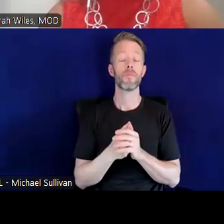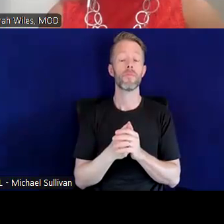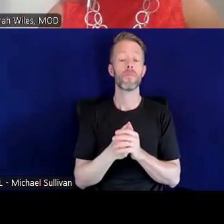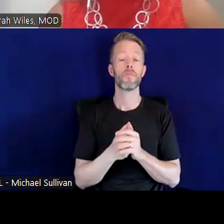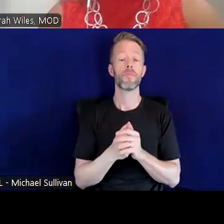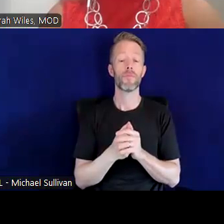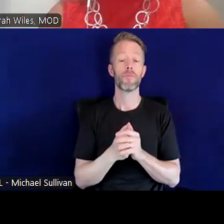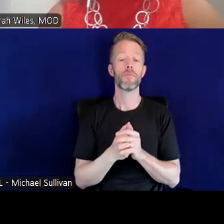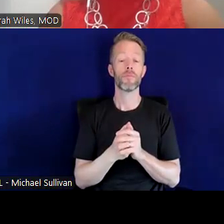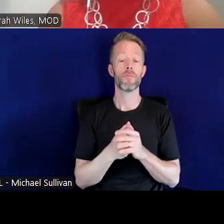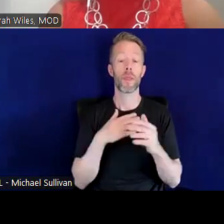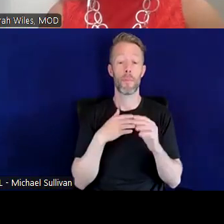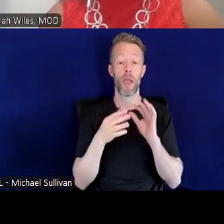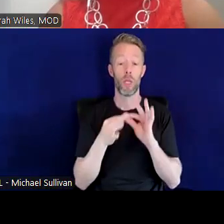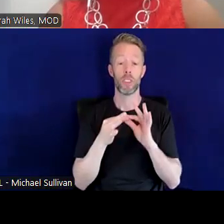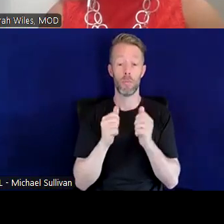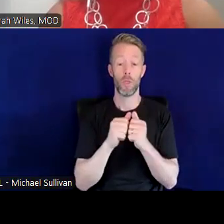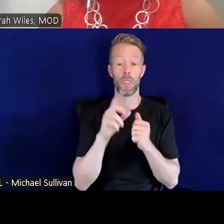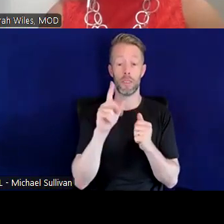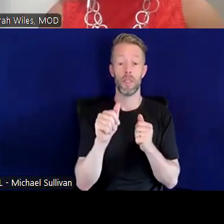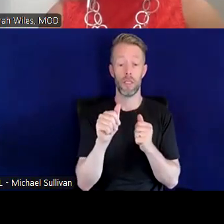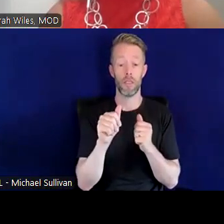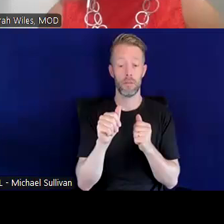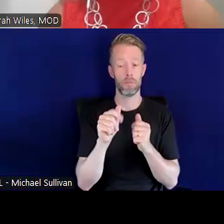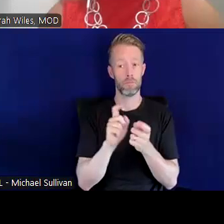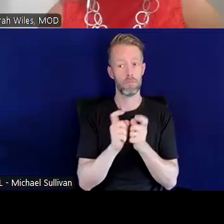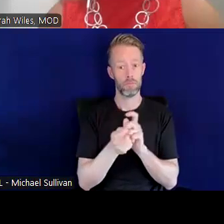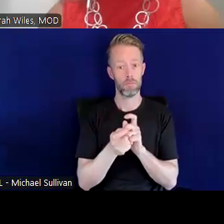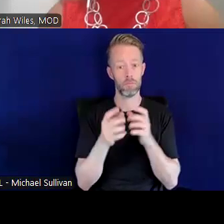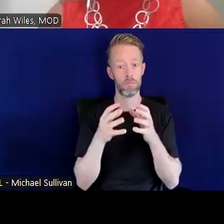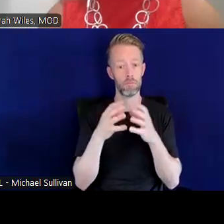disability, it changed a lot.